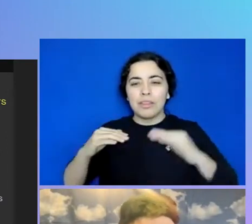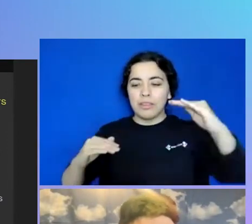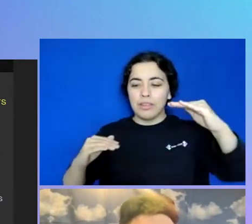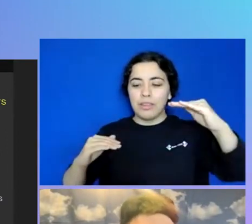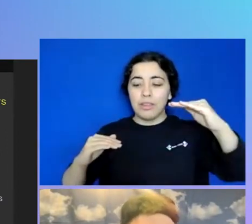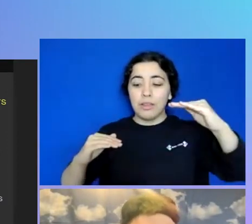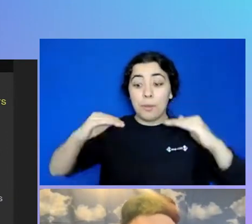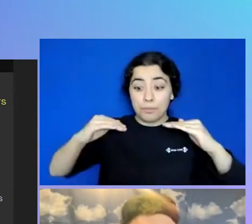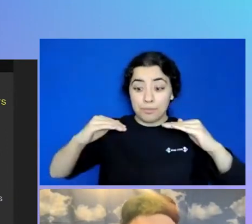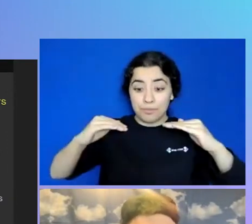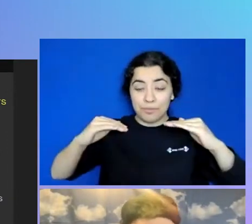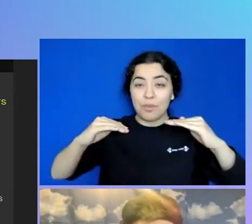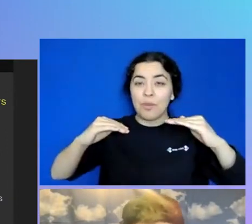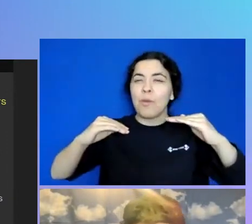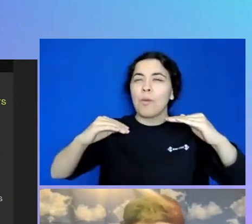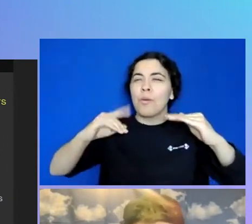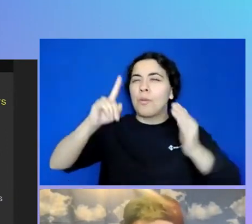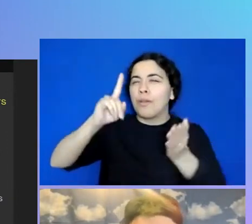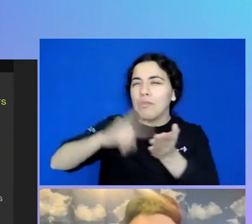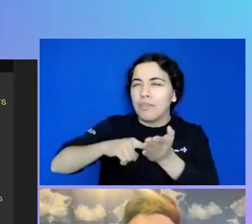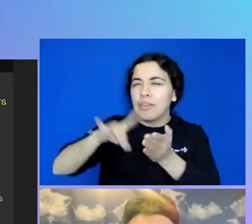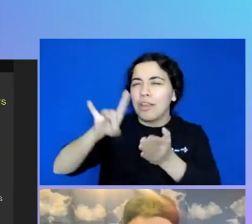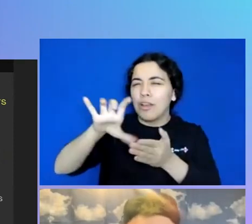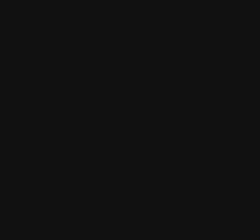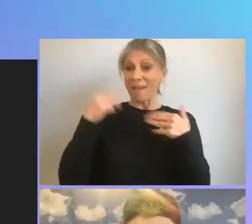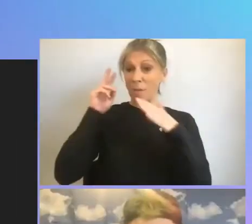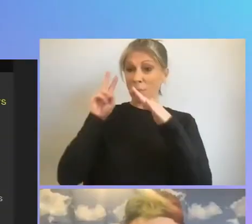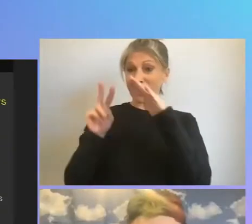less. I have a prediction, which